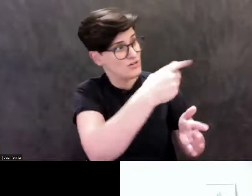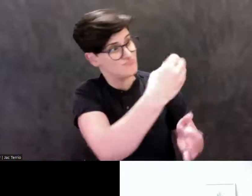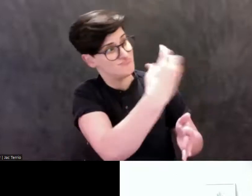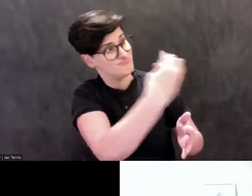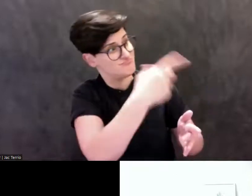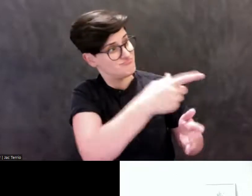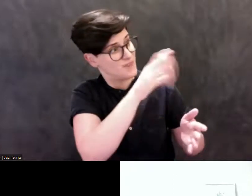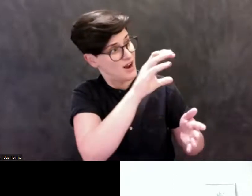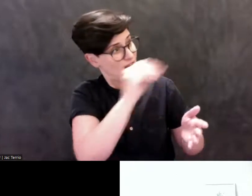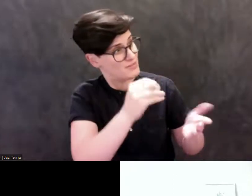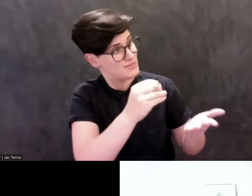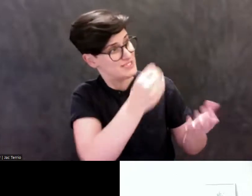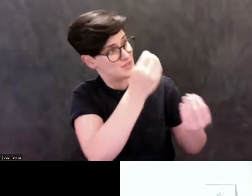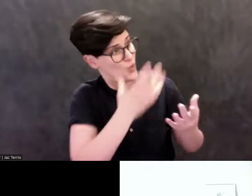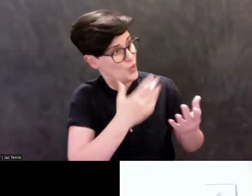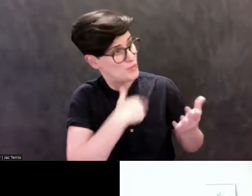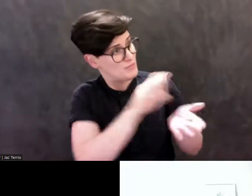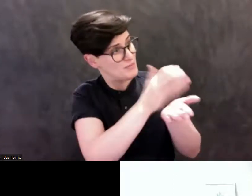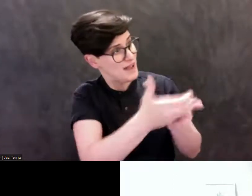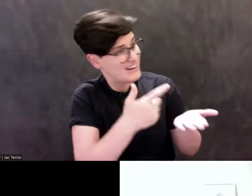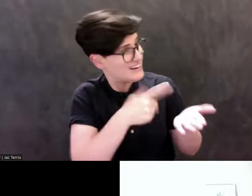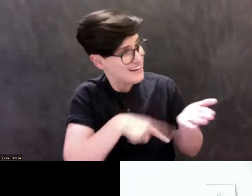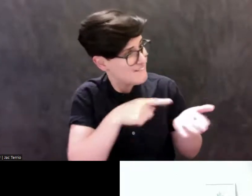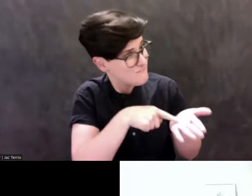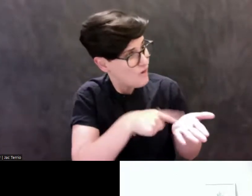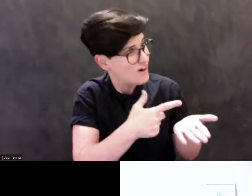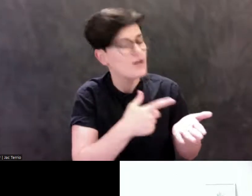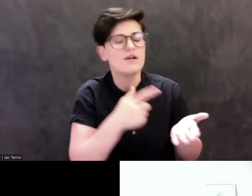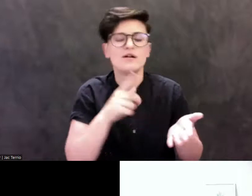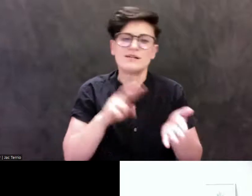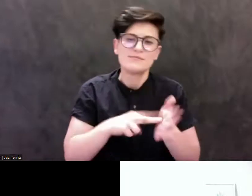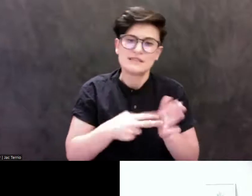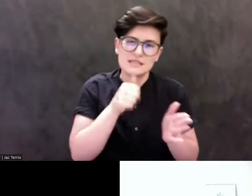So your monthly bill has to be something that you can forward.